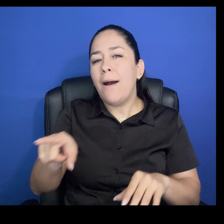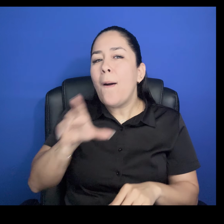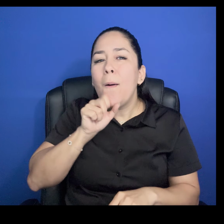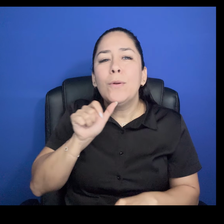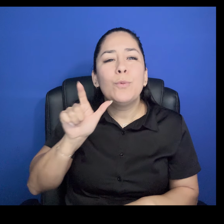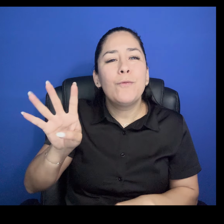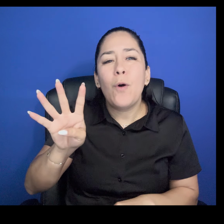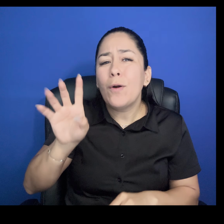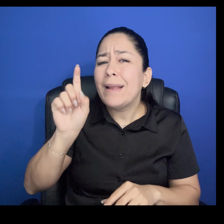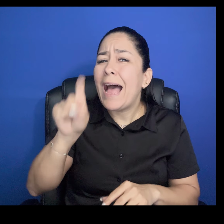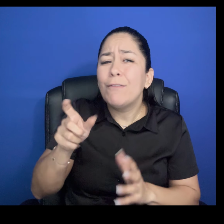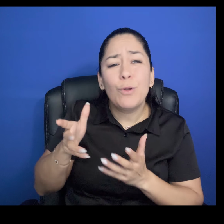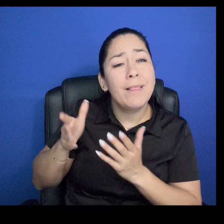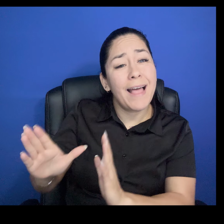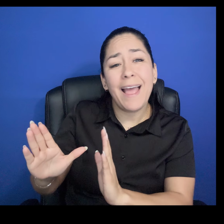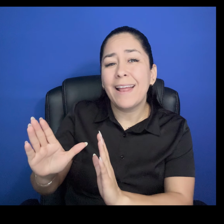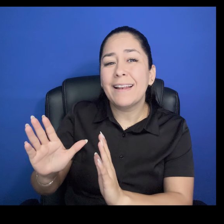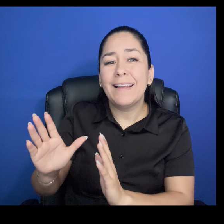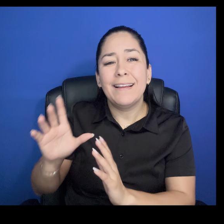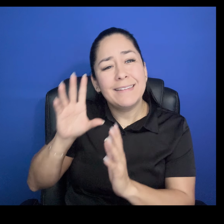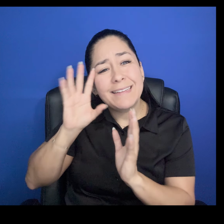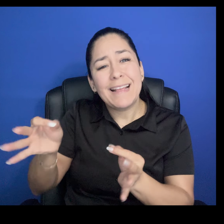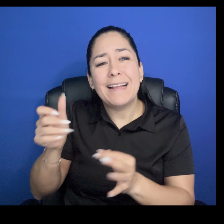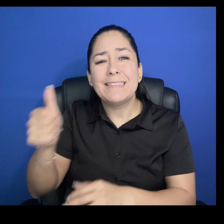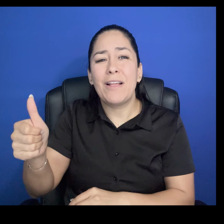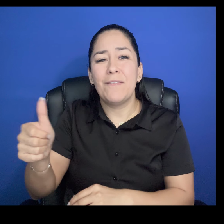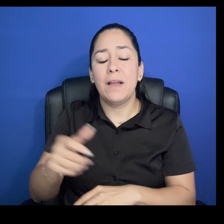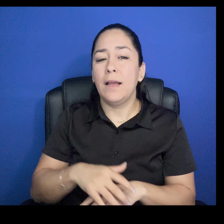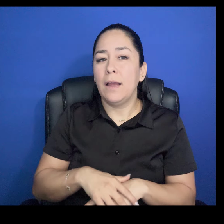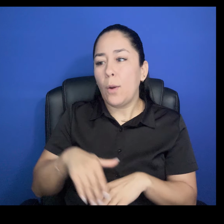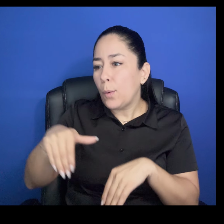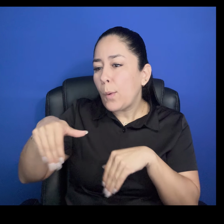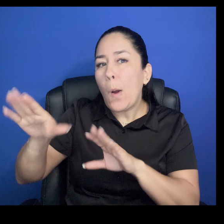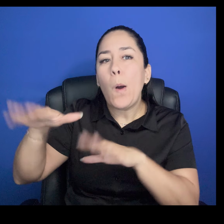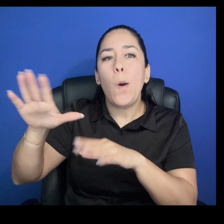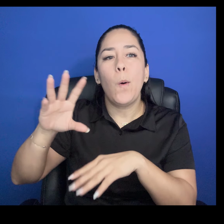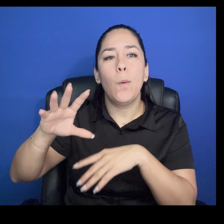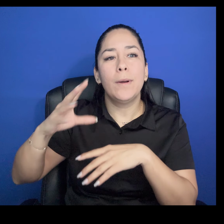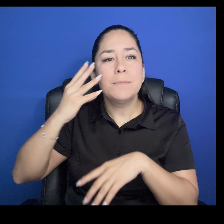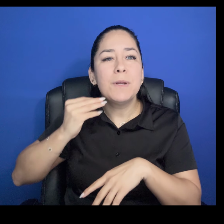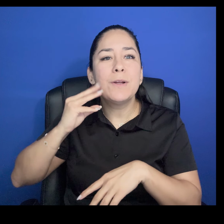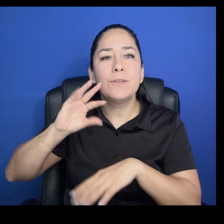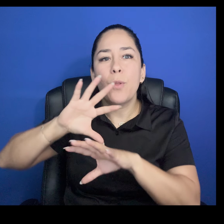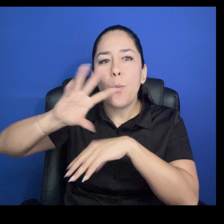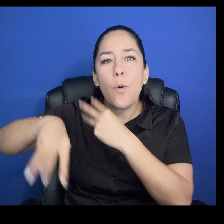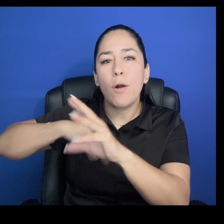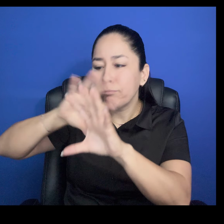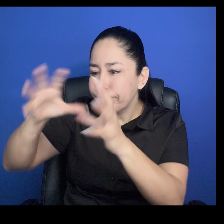You know? You gotta let her make her own choices. You gotta let her go experience the world and you're still there.